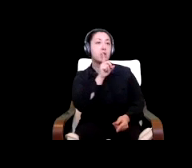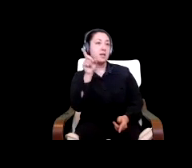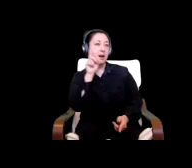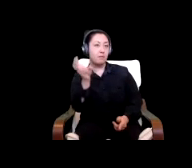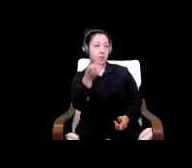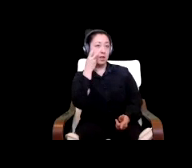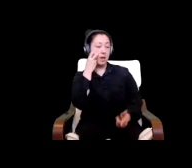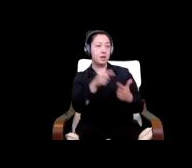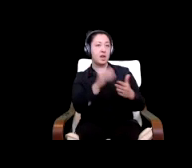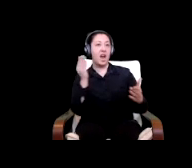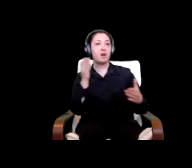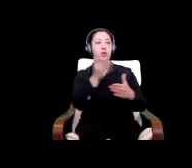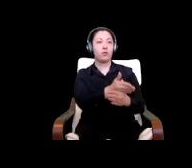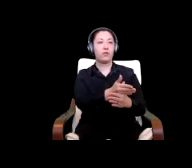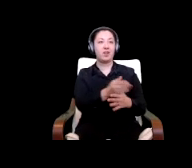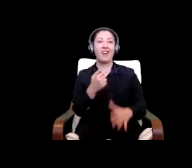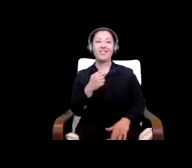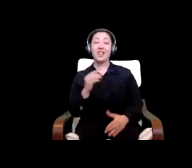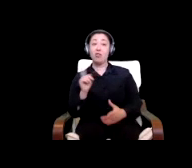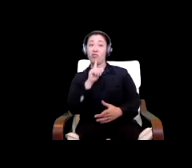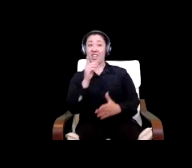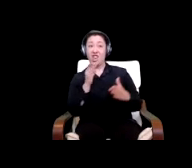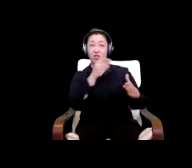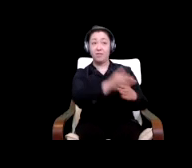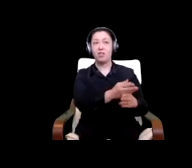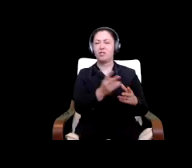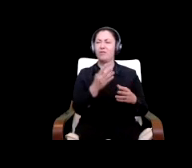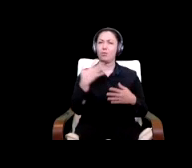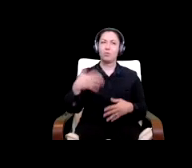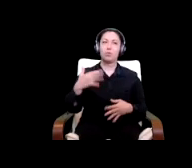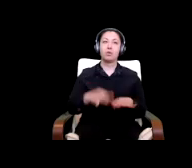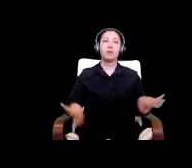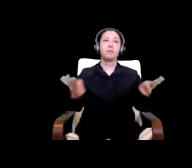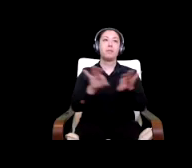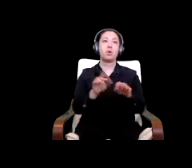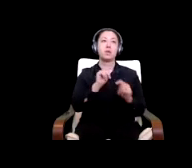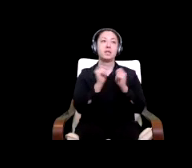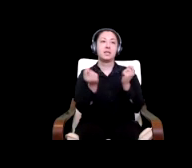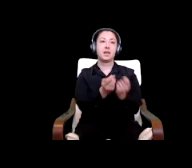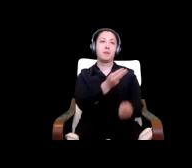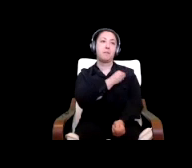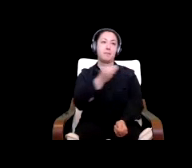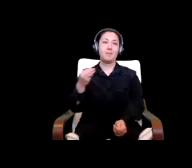important team member and I hope that one day intervenors are much more widespread and